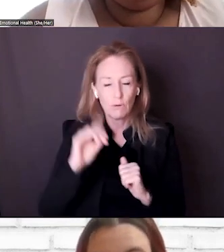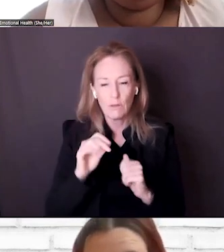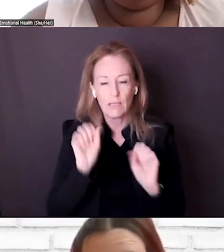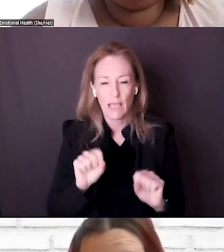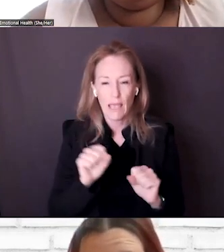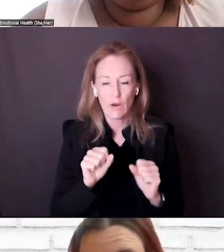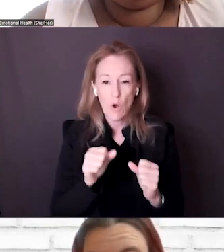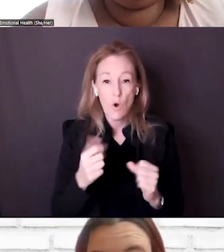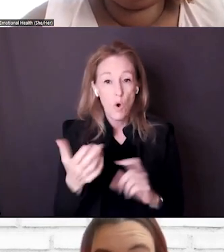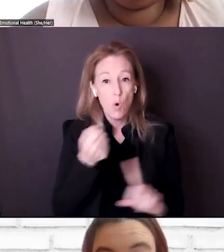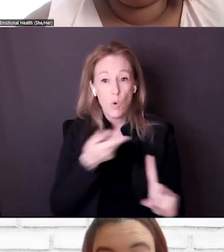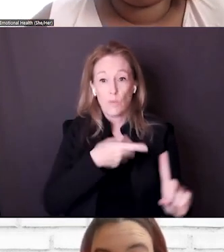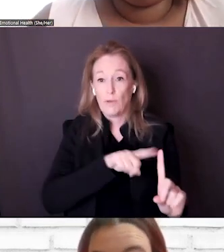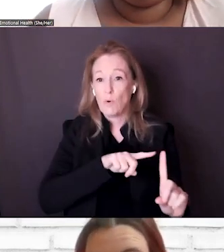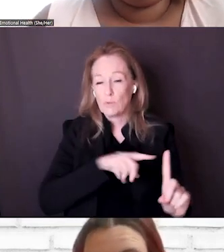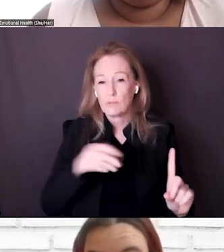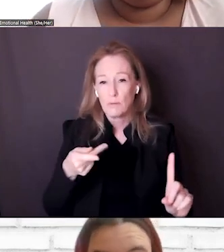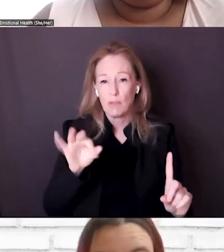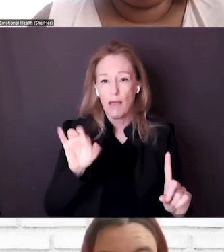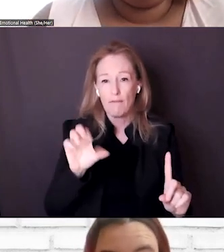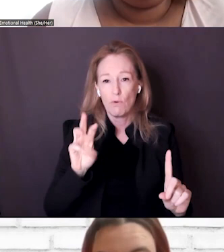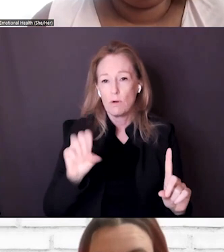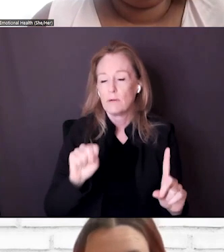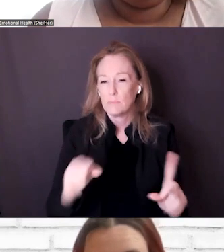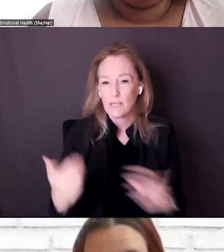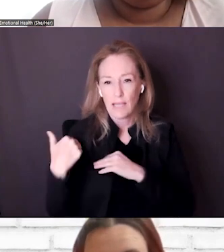ESSENTIALLY PUT IN THE SAFETY FEATURES AND BELTS THAT WE HAVE IN